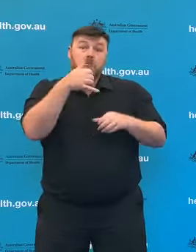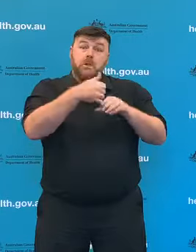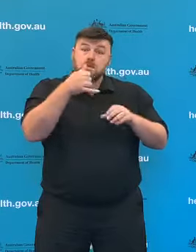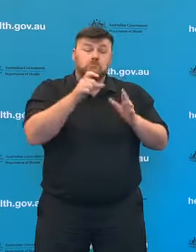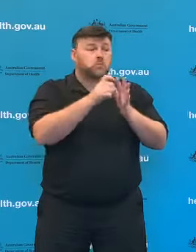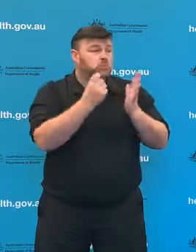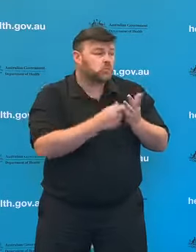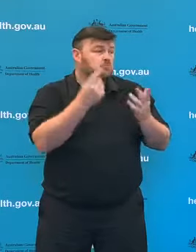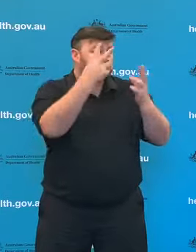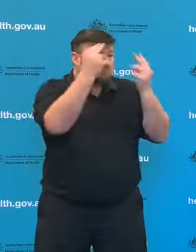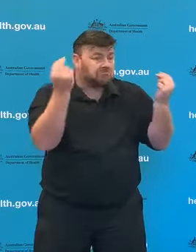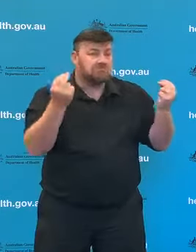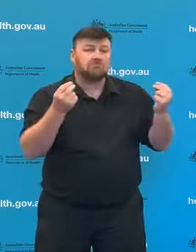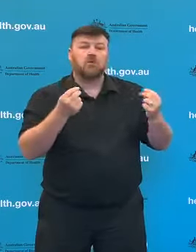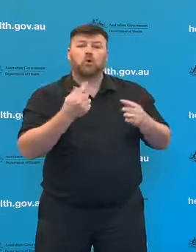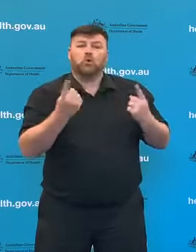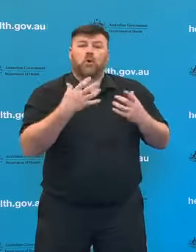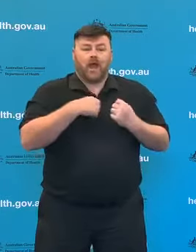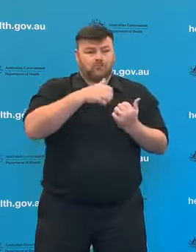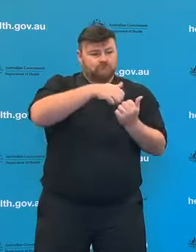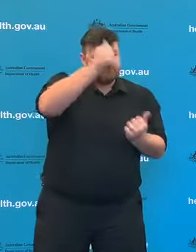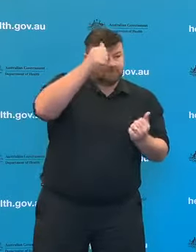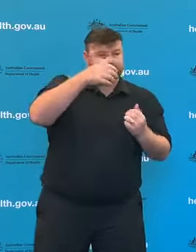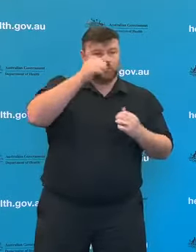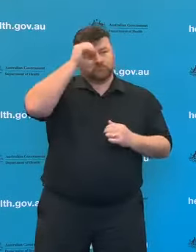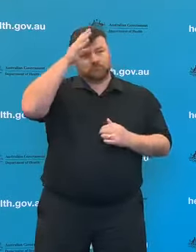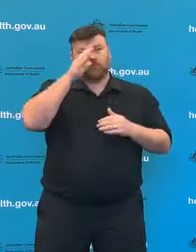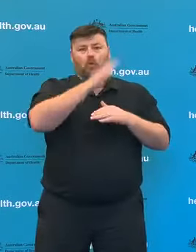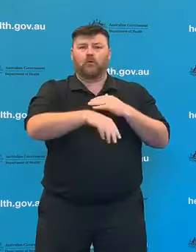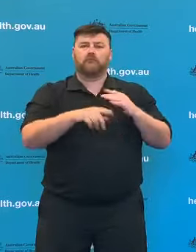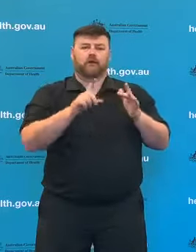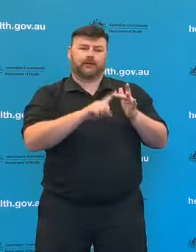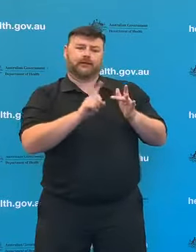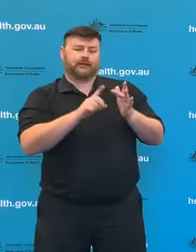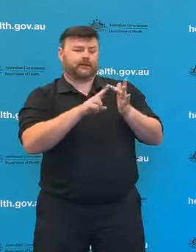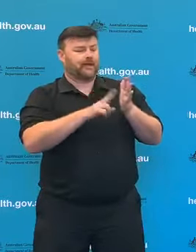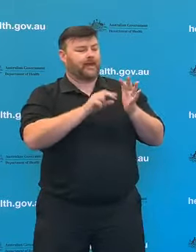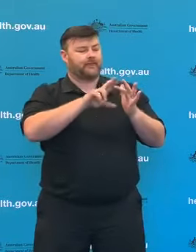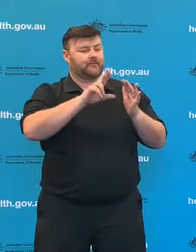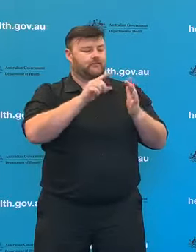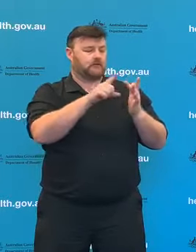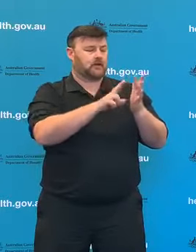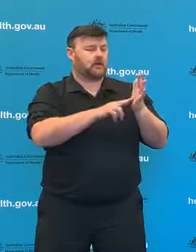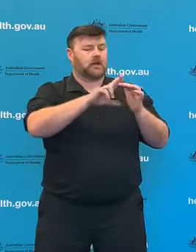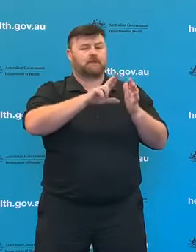expertise in infection control who takes the ownership and the responsibility for